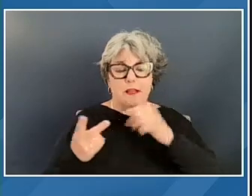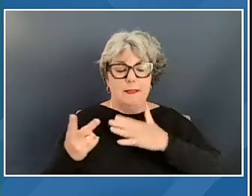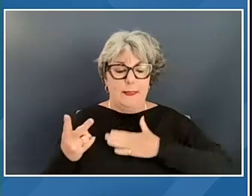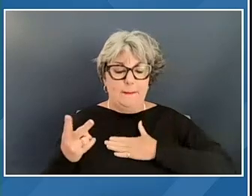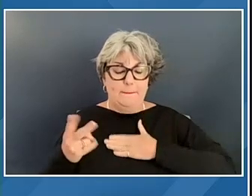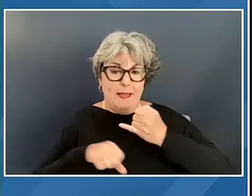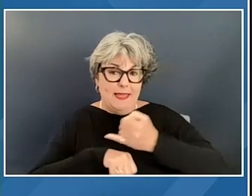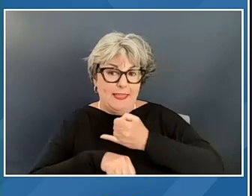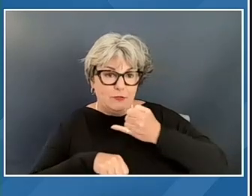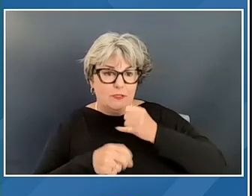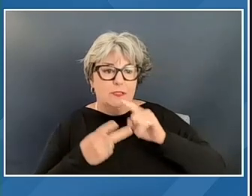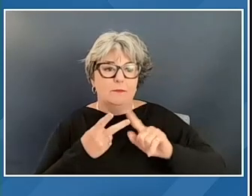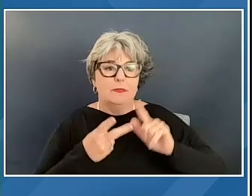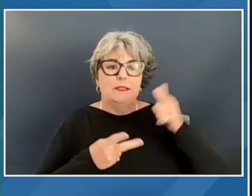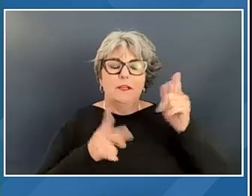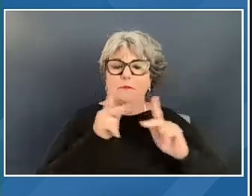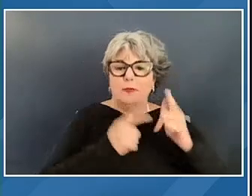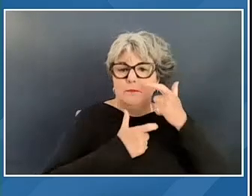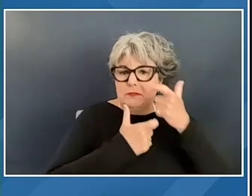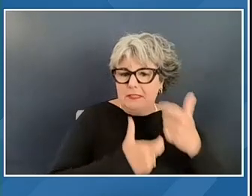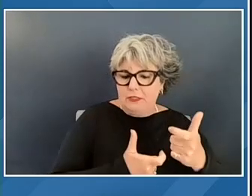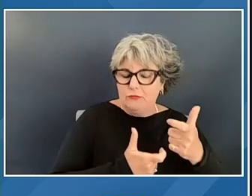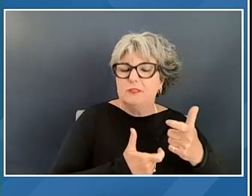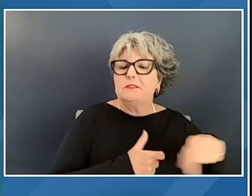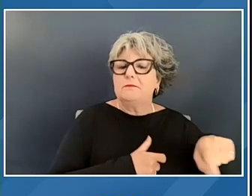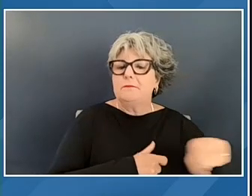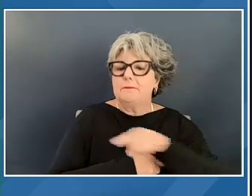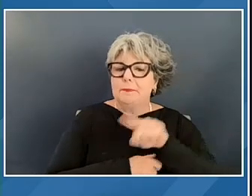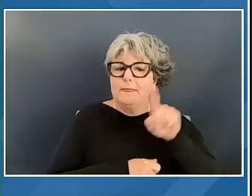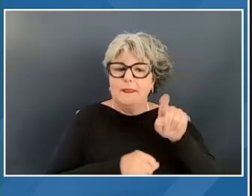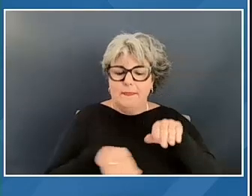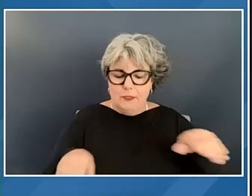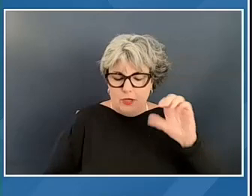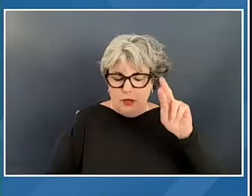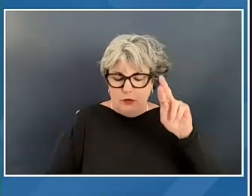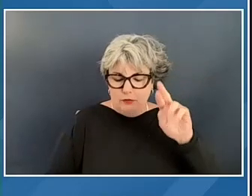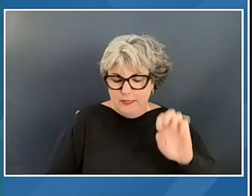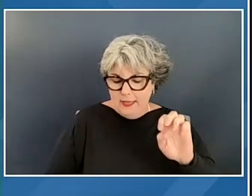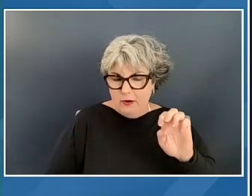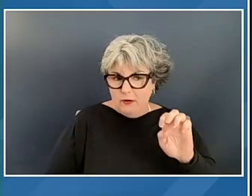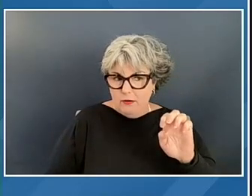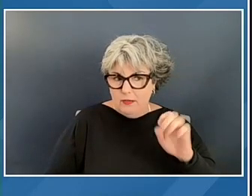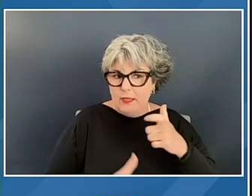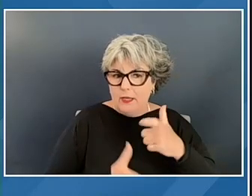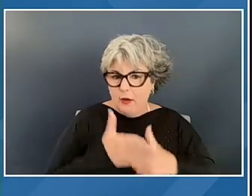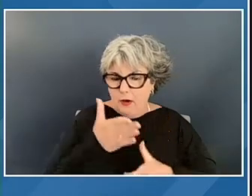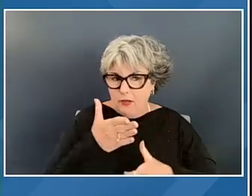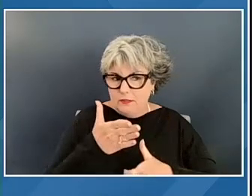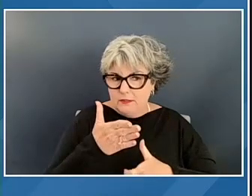somebody's others' interest that child care cost take effect into how much